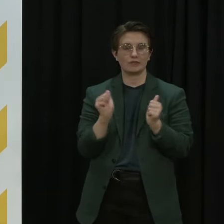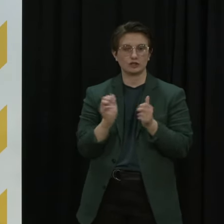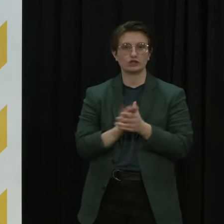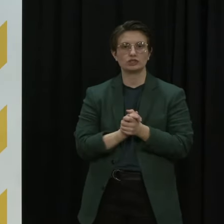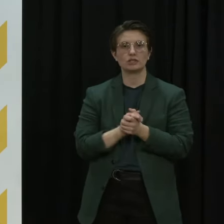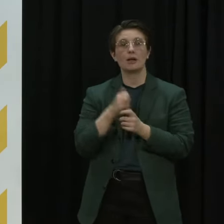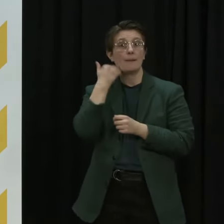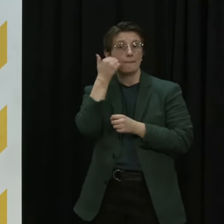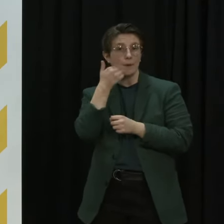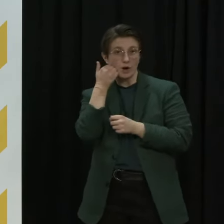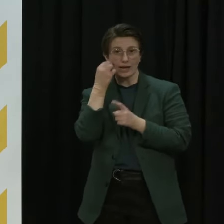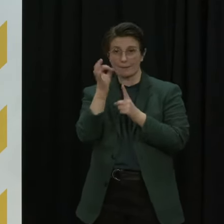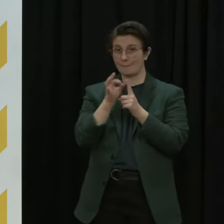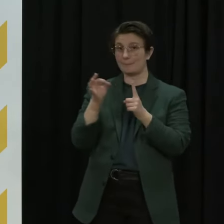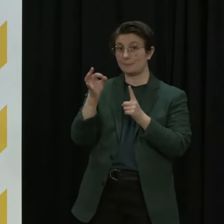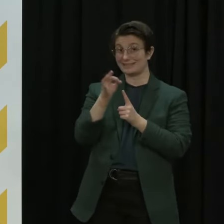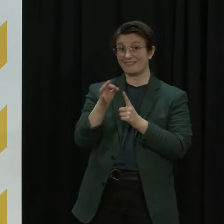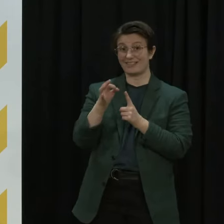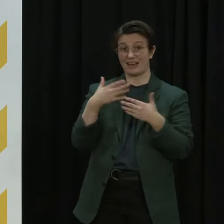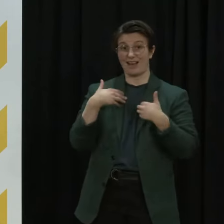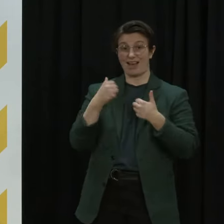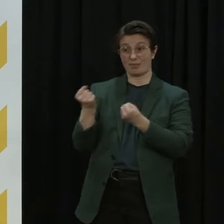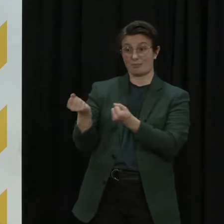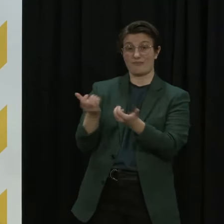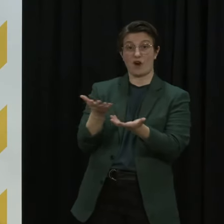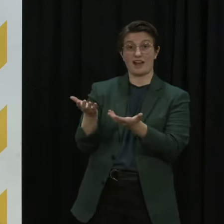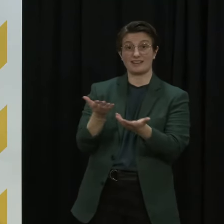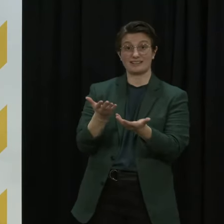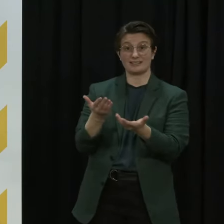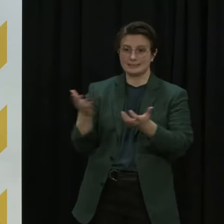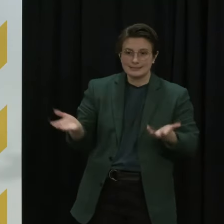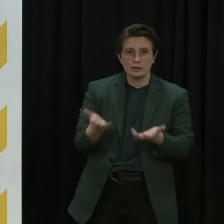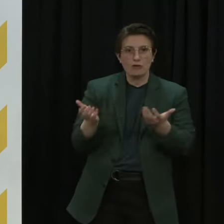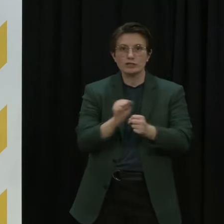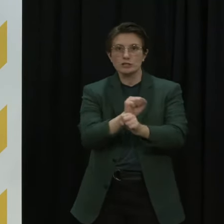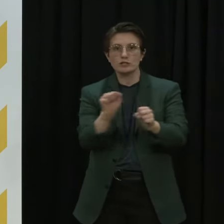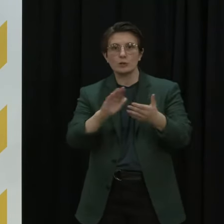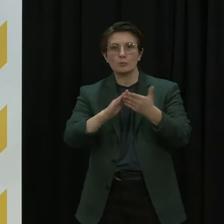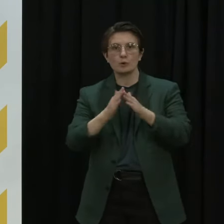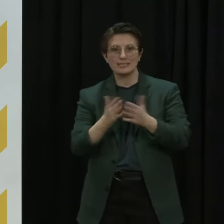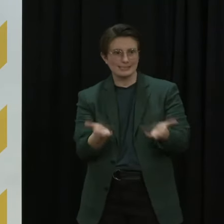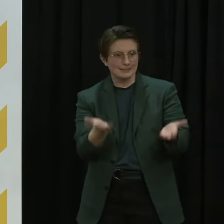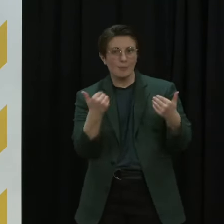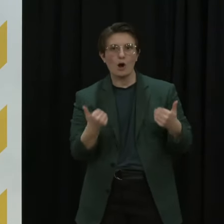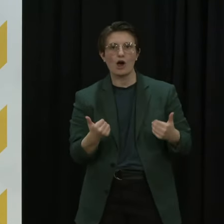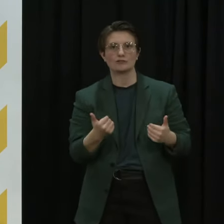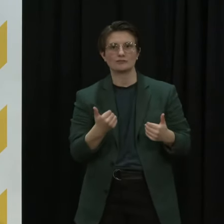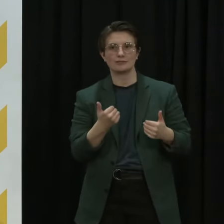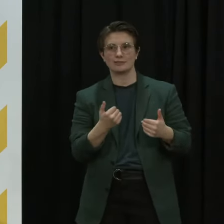Since New Zealand went into lockdown, just over seven weeks ago, almost 1 million PCR tests have been done.